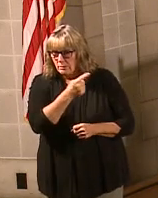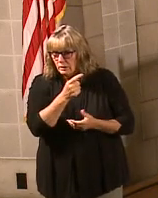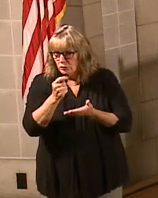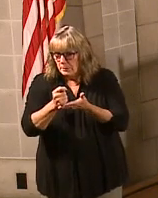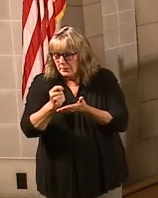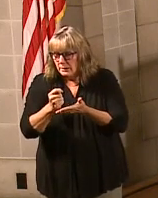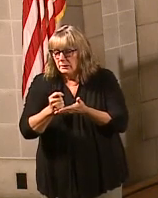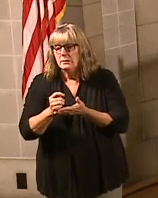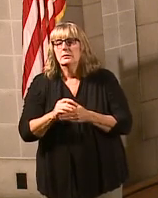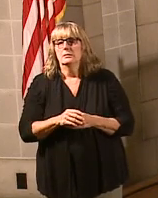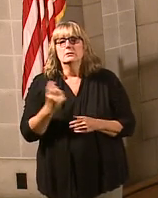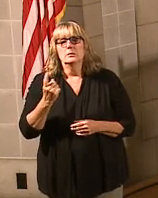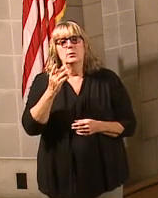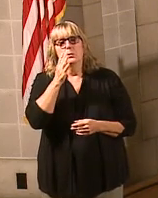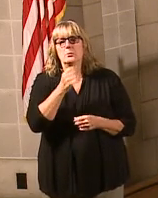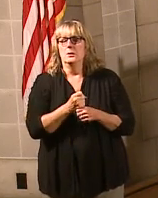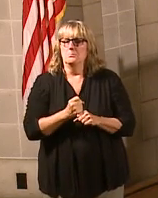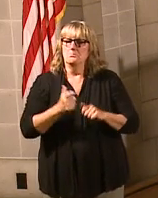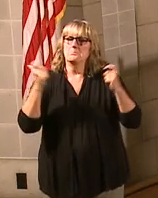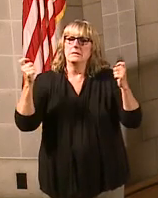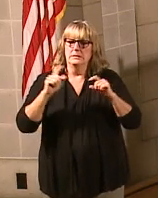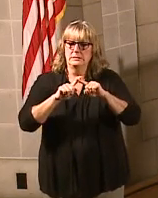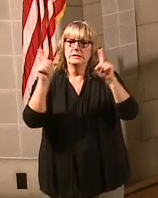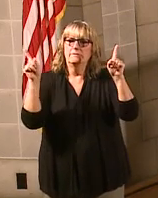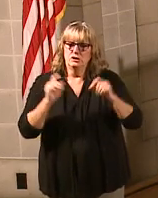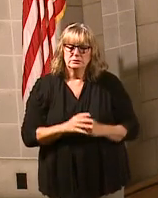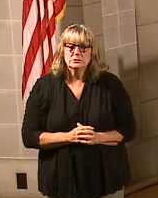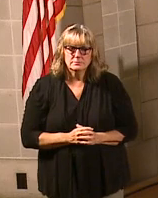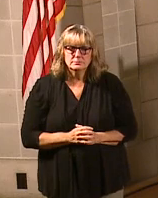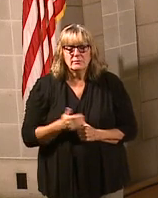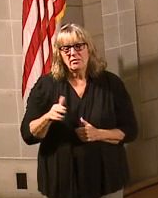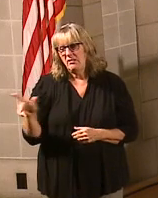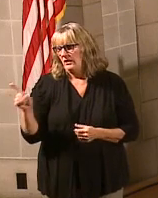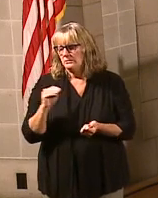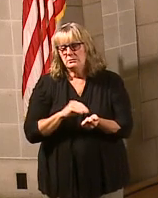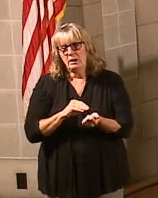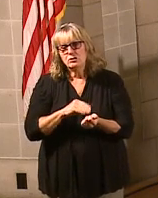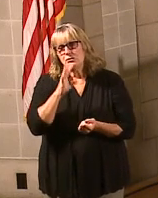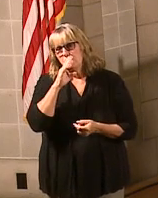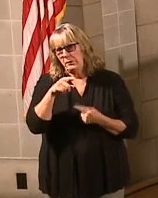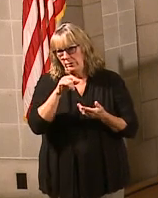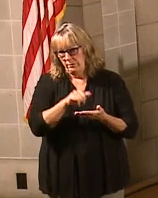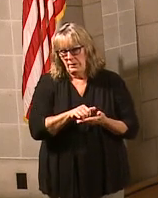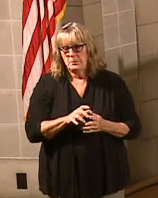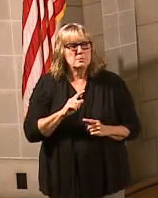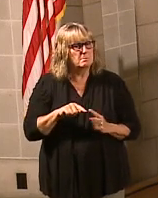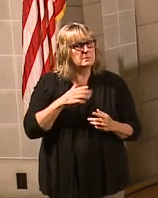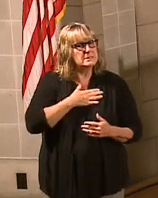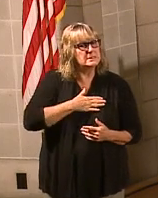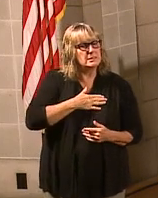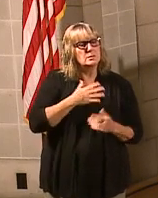GETTING DIAGNOSED WITH COVID AND YOU ARE A CANDIDATE TO GET THIS, PLEASE GET IT.